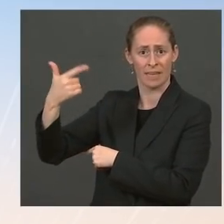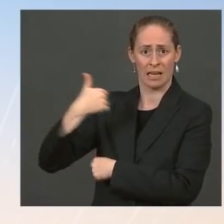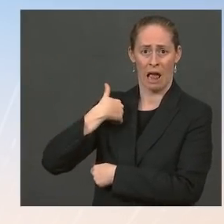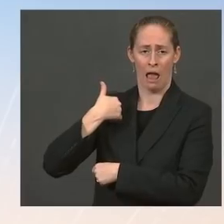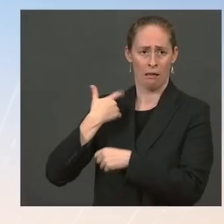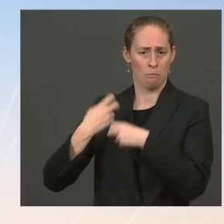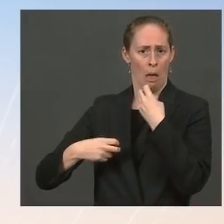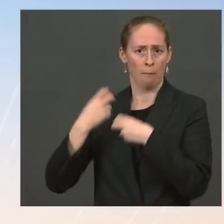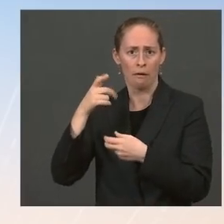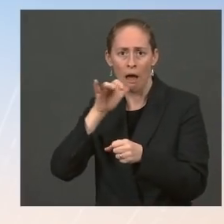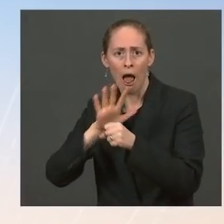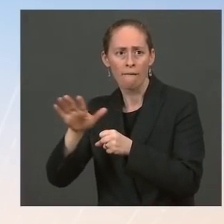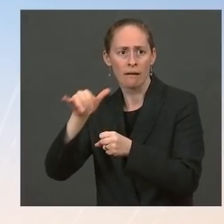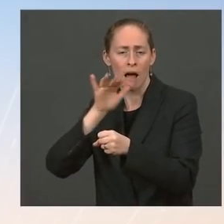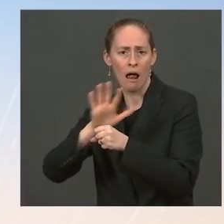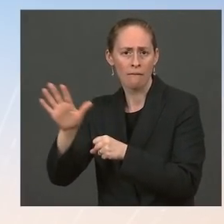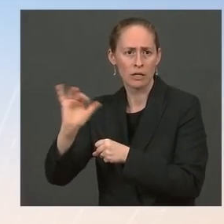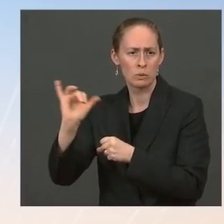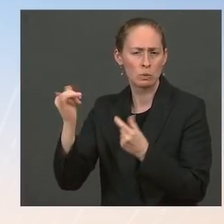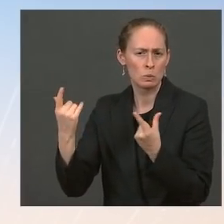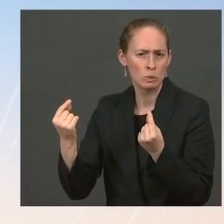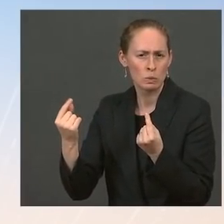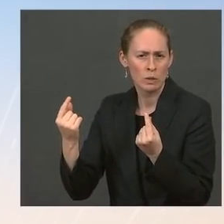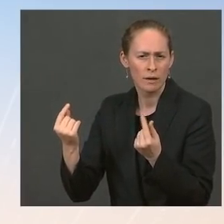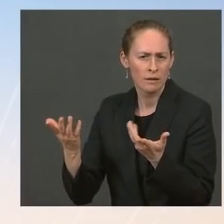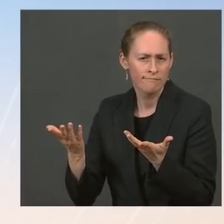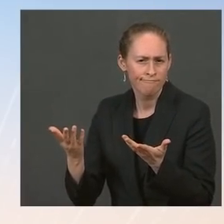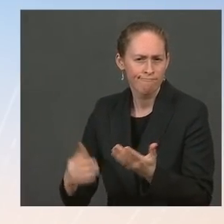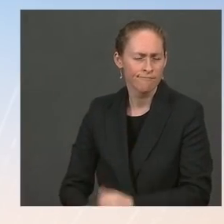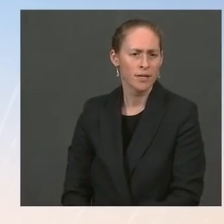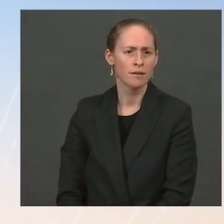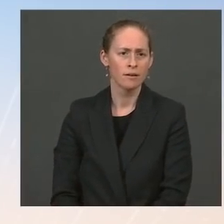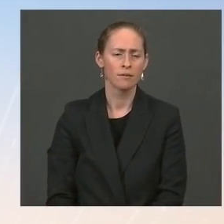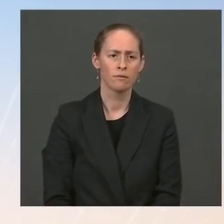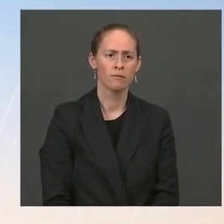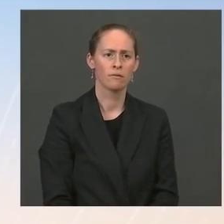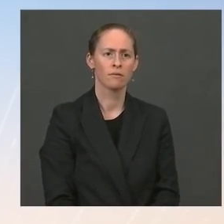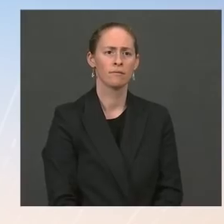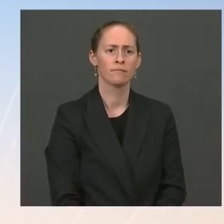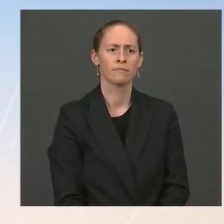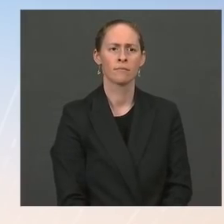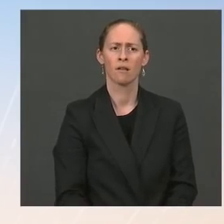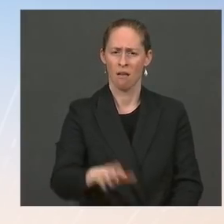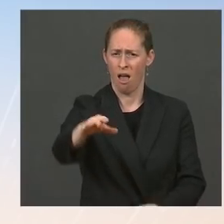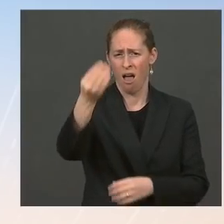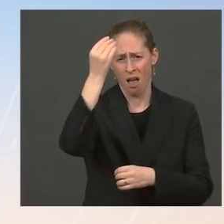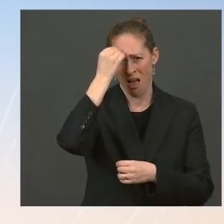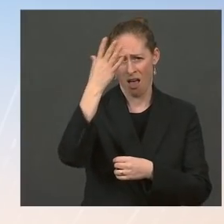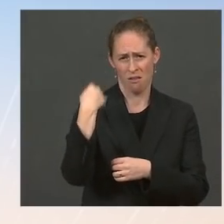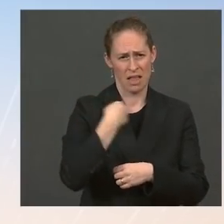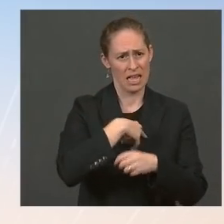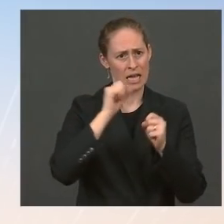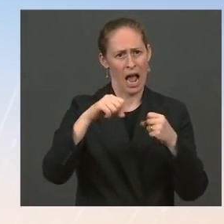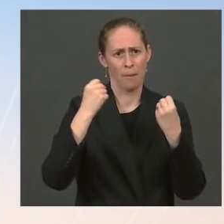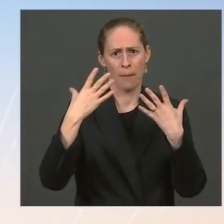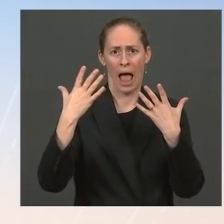we can work with -- a lot of work we can do, I should say -- with the Canadians on addressing supply chain issues,